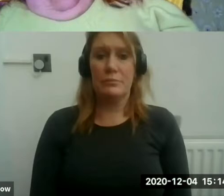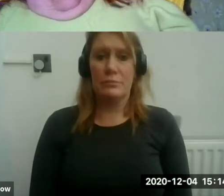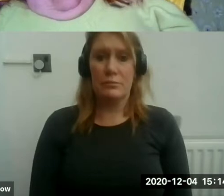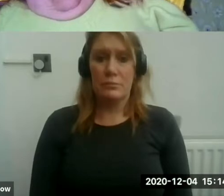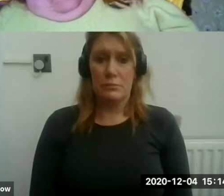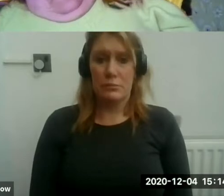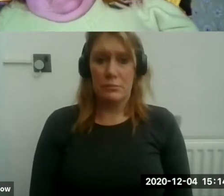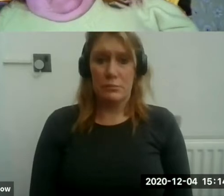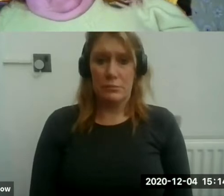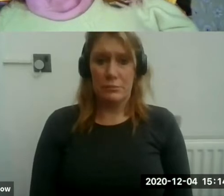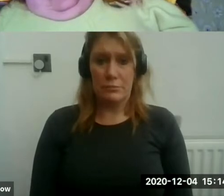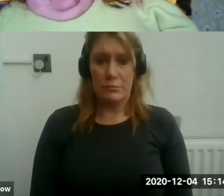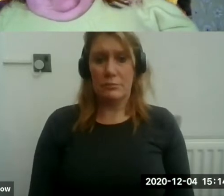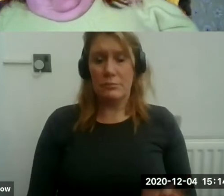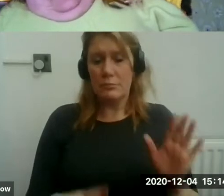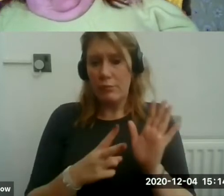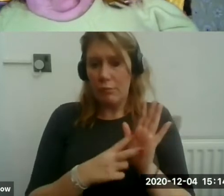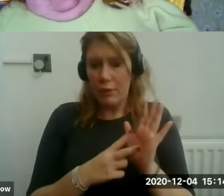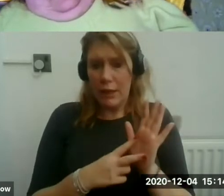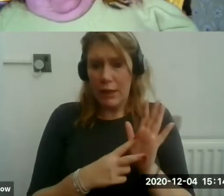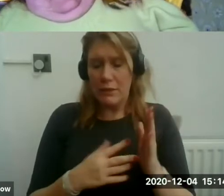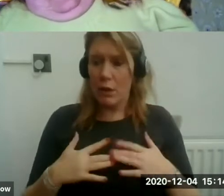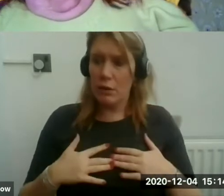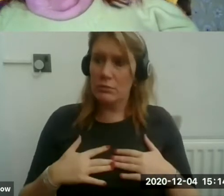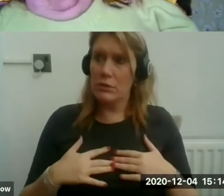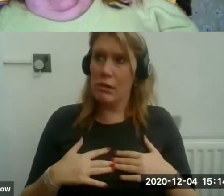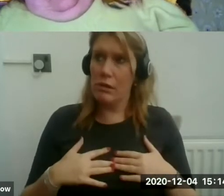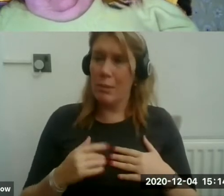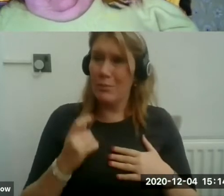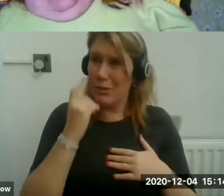I'm just thinking back to previous